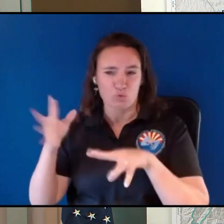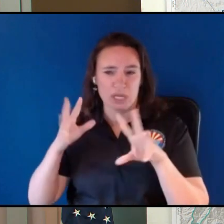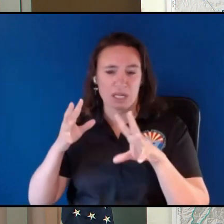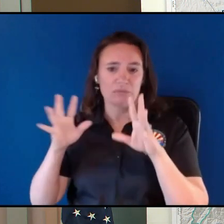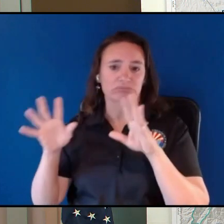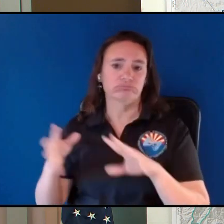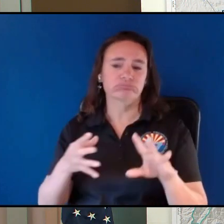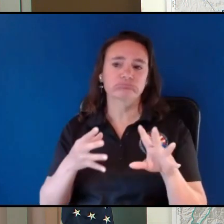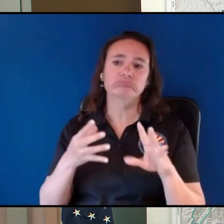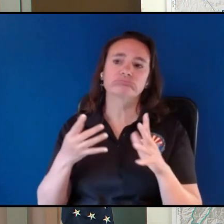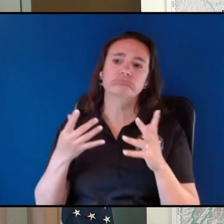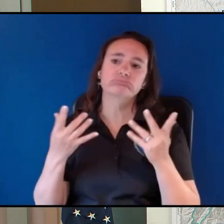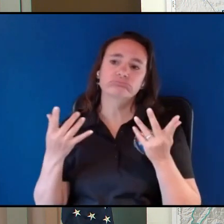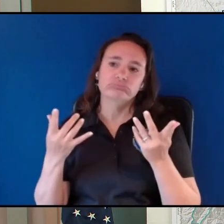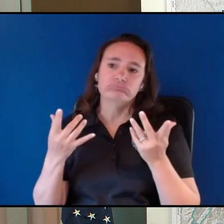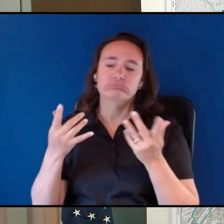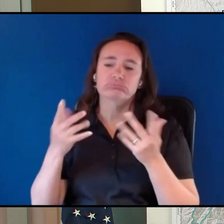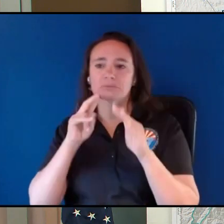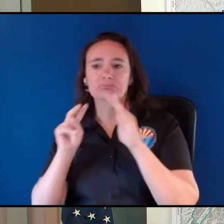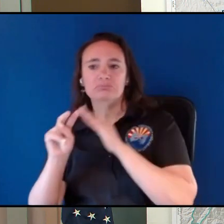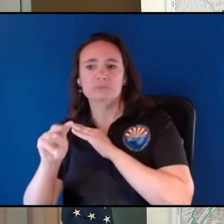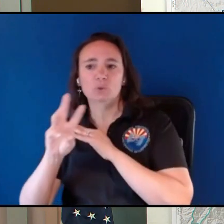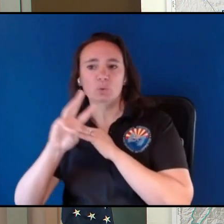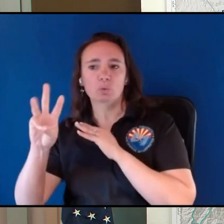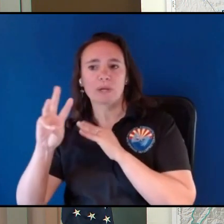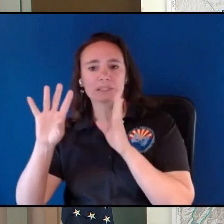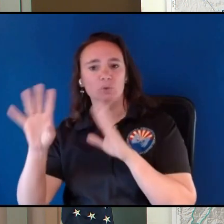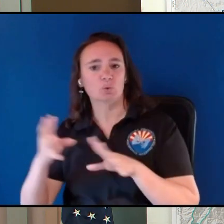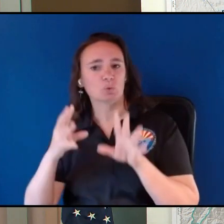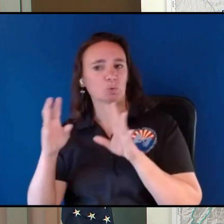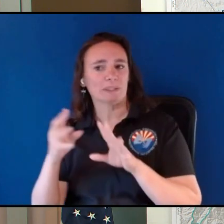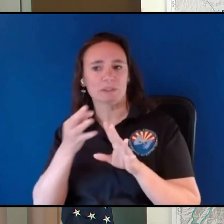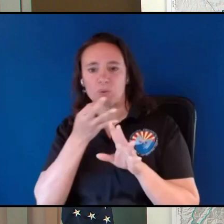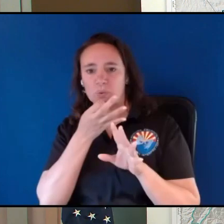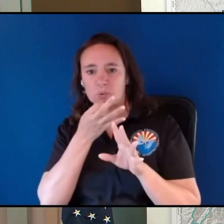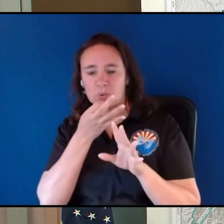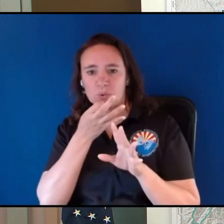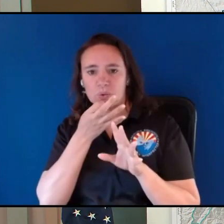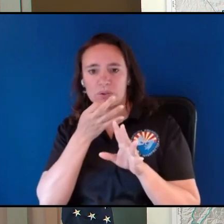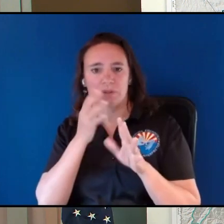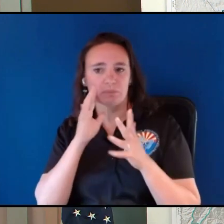We're anticipating some westerlies coming up. I'm sure everybody's kind of tracking the weather moving forward.